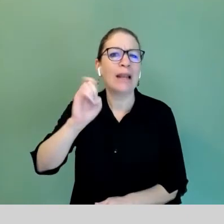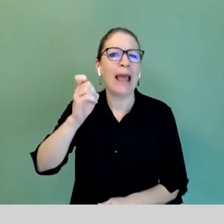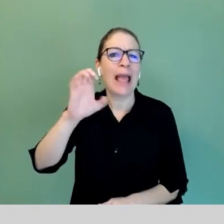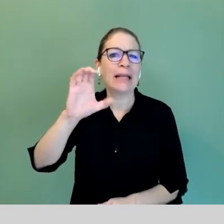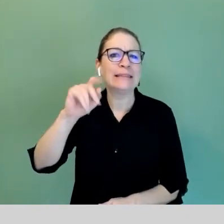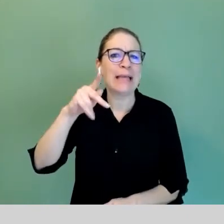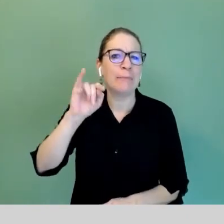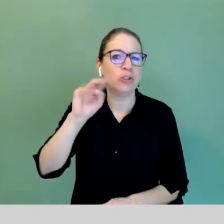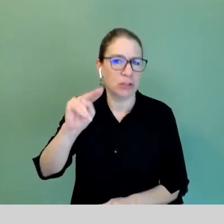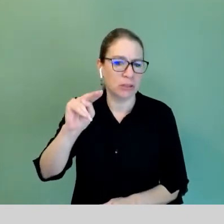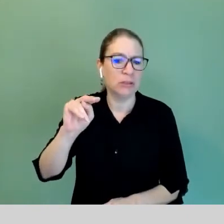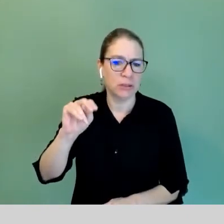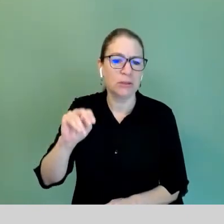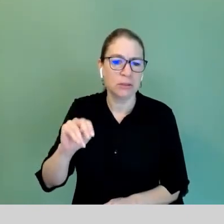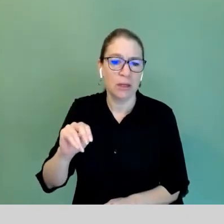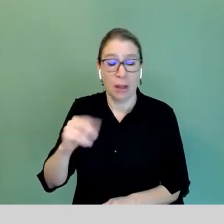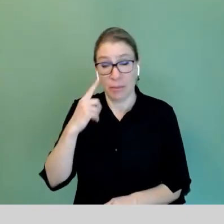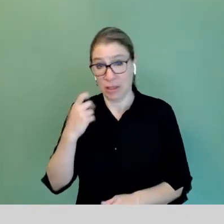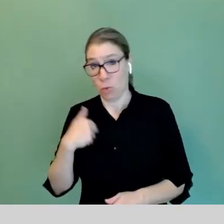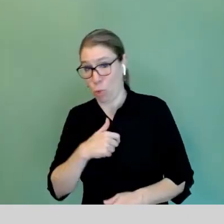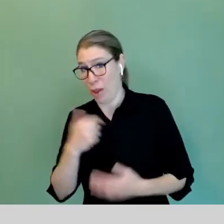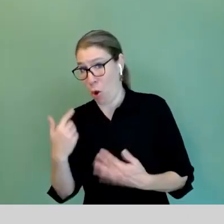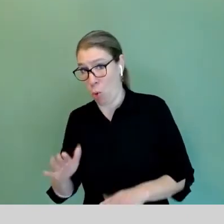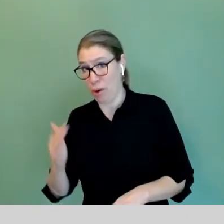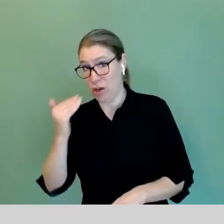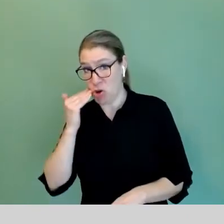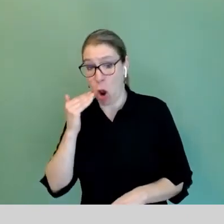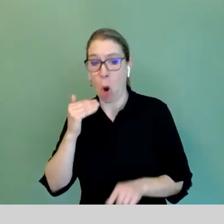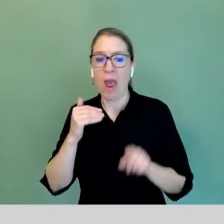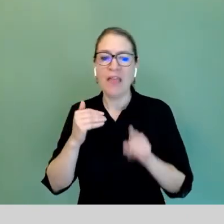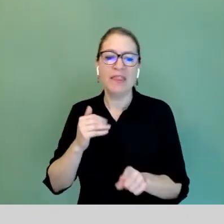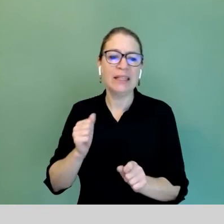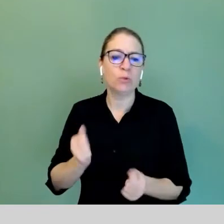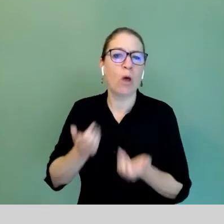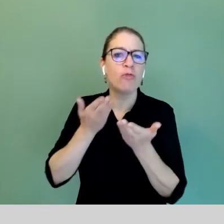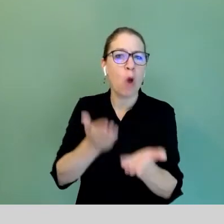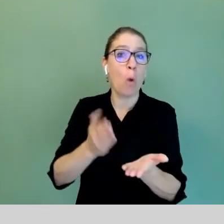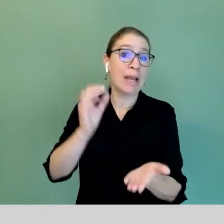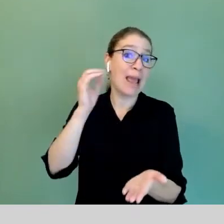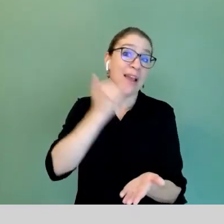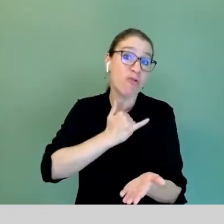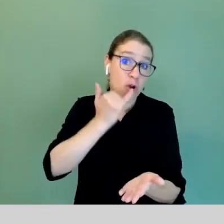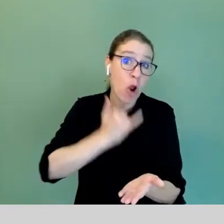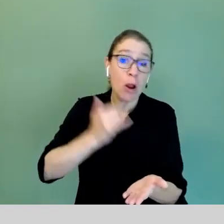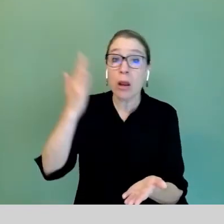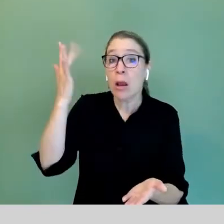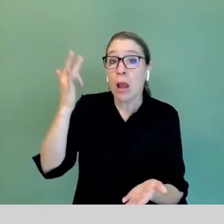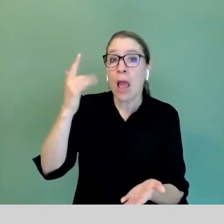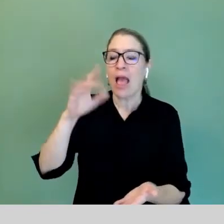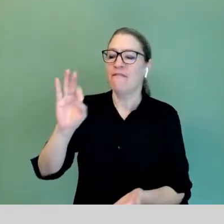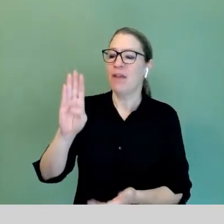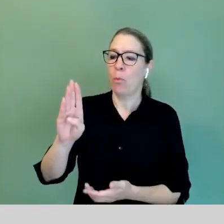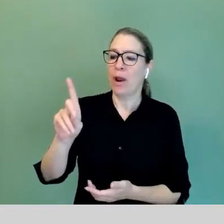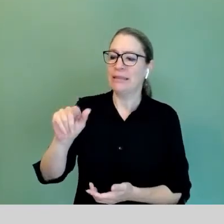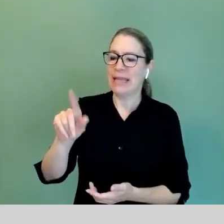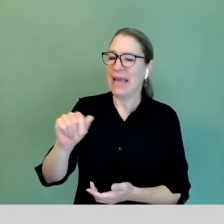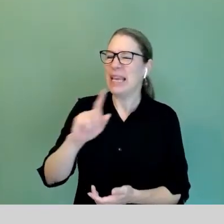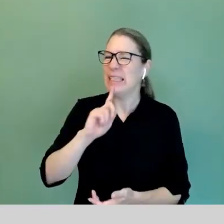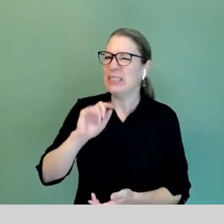because this will, as we now know, throw an error because the February data is actually off